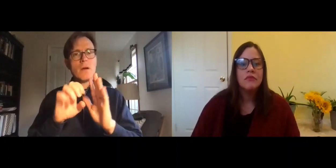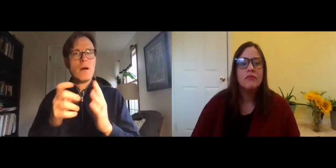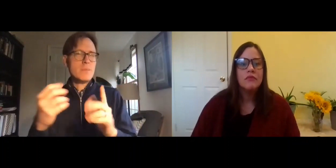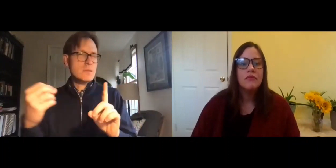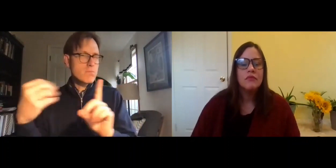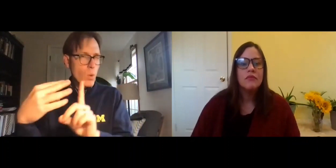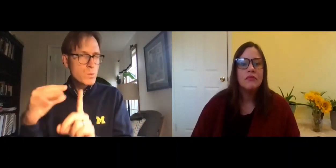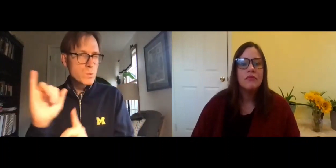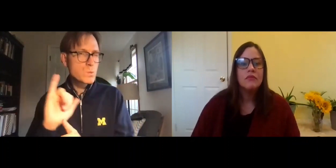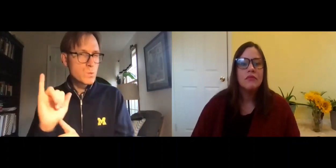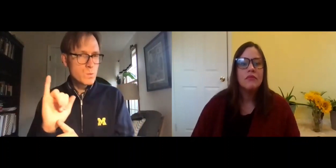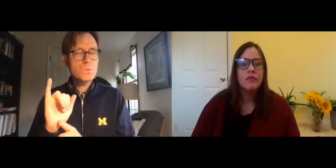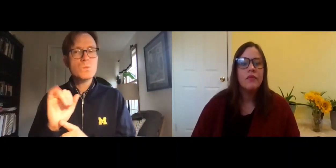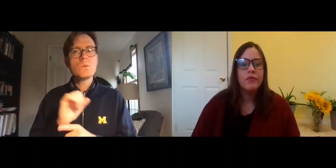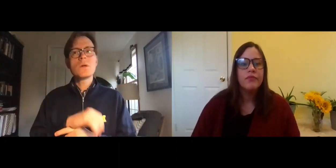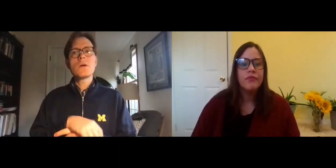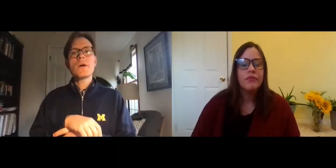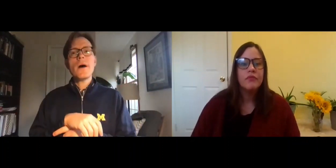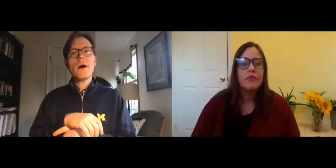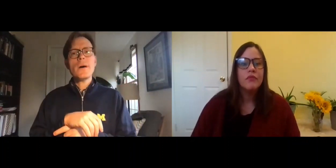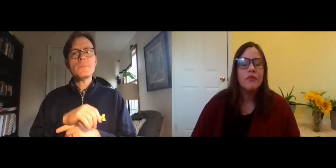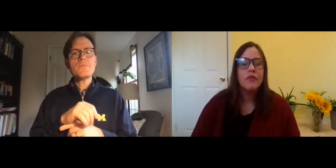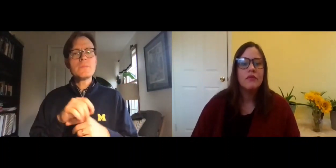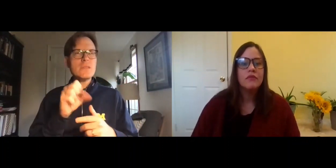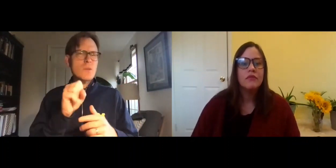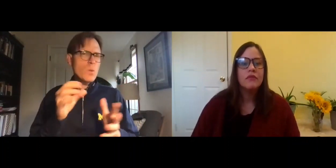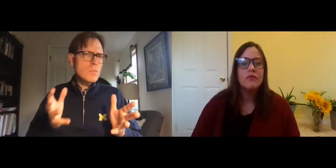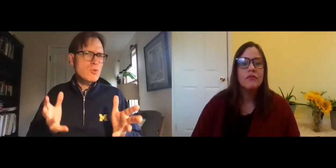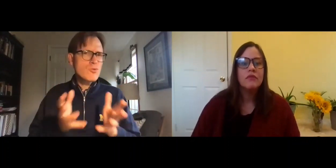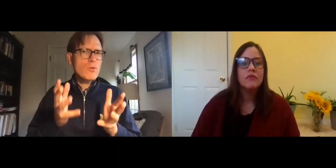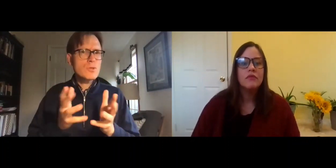The more people you get together, the more you increase that risk of exposure.